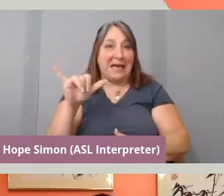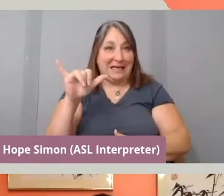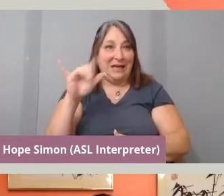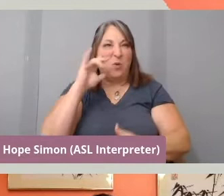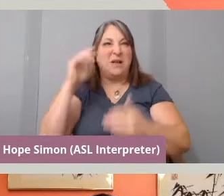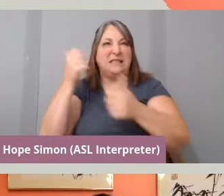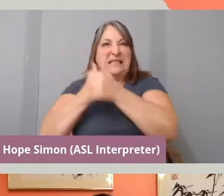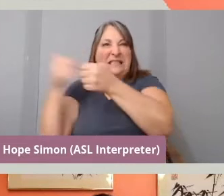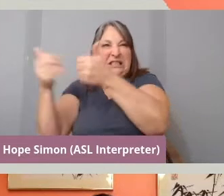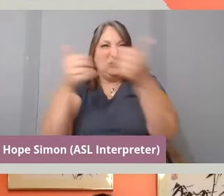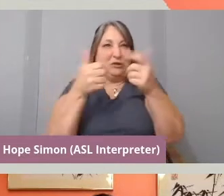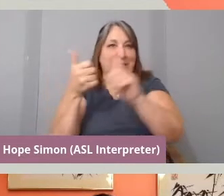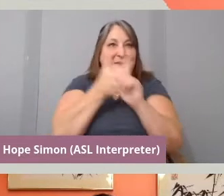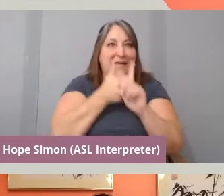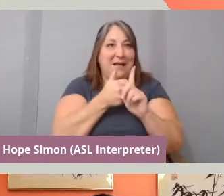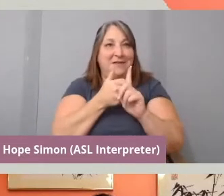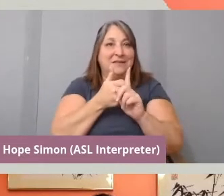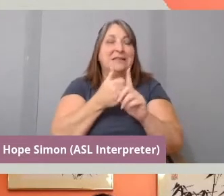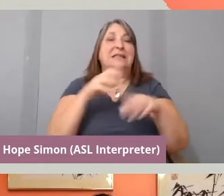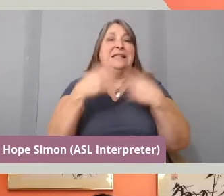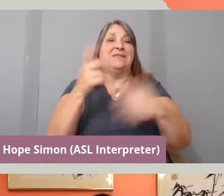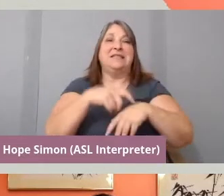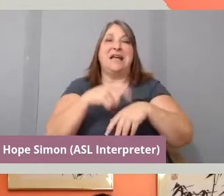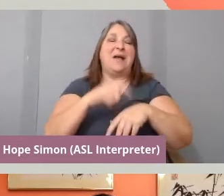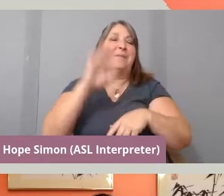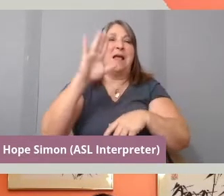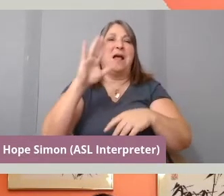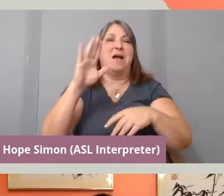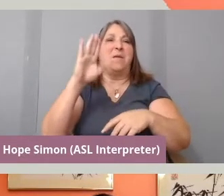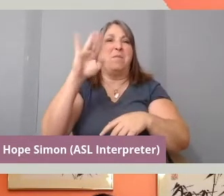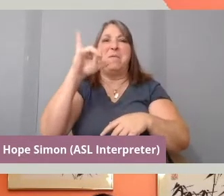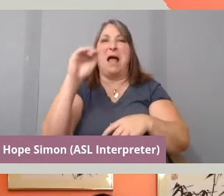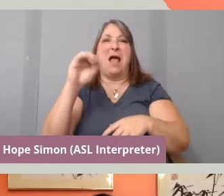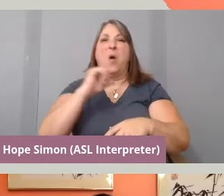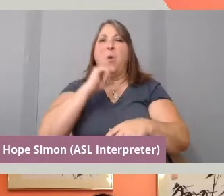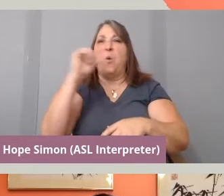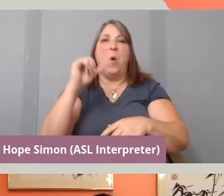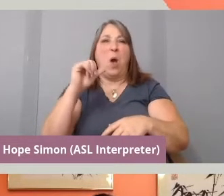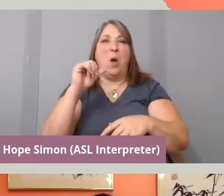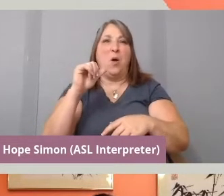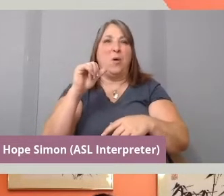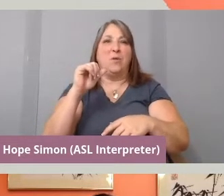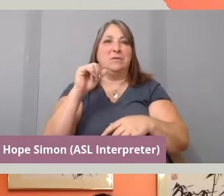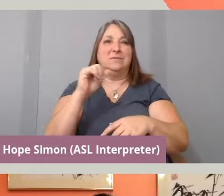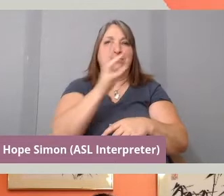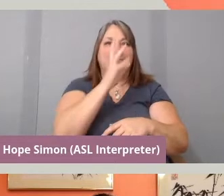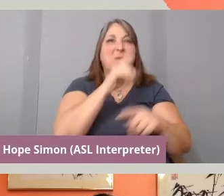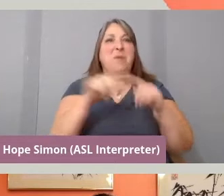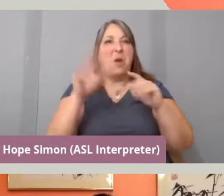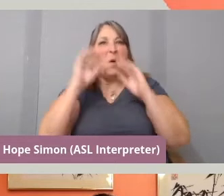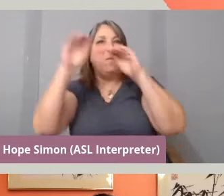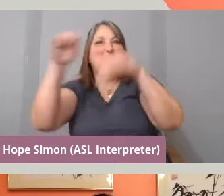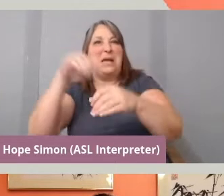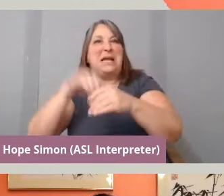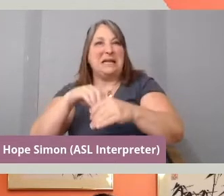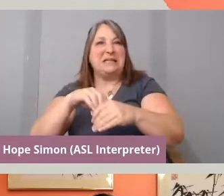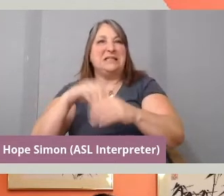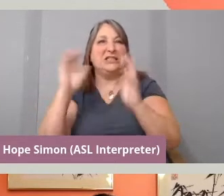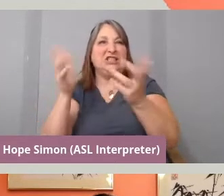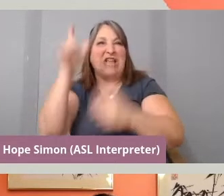we're not going to actually put their bio's on here but they will come up in your chat and we highly encourage you to take some time to read about these fabulous people